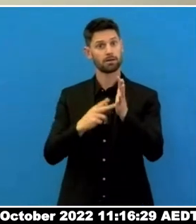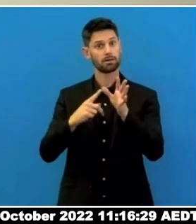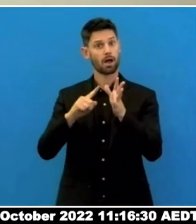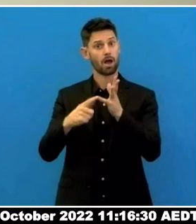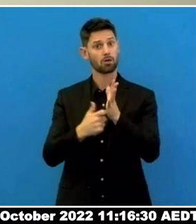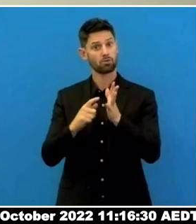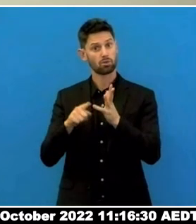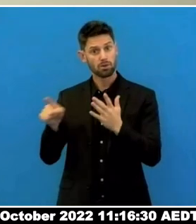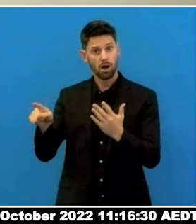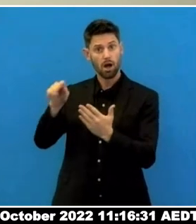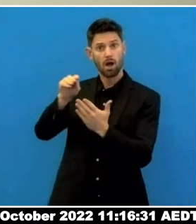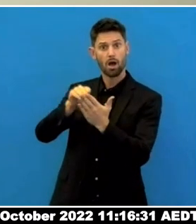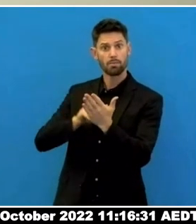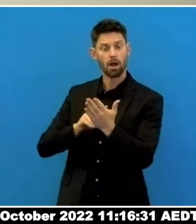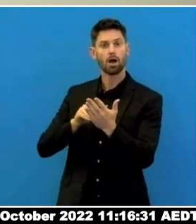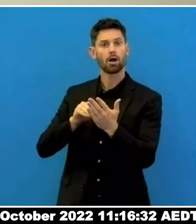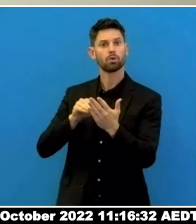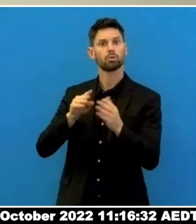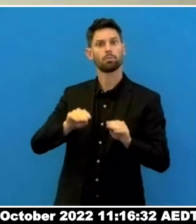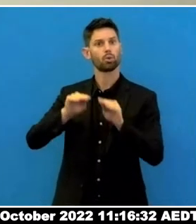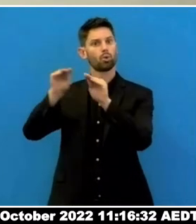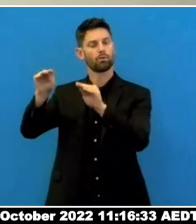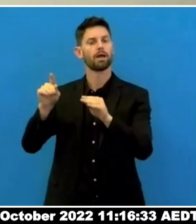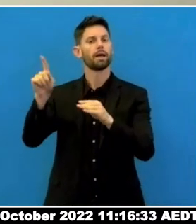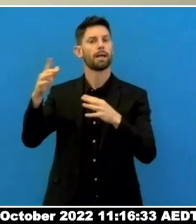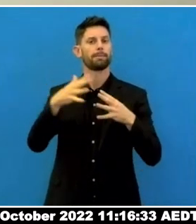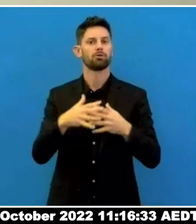and have had their applications accepted by the United States.